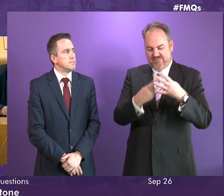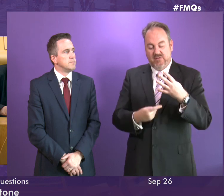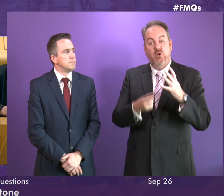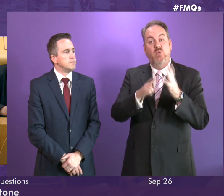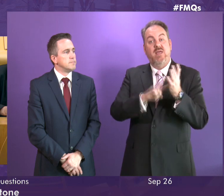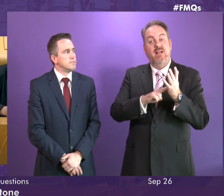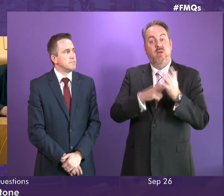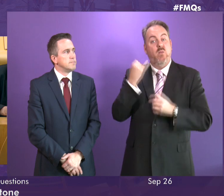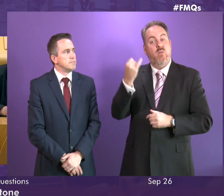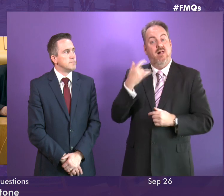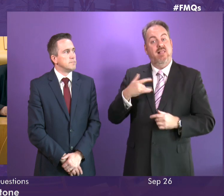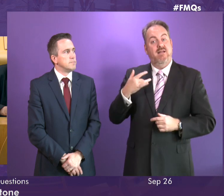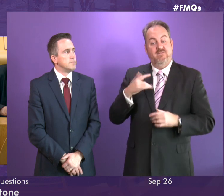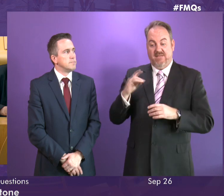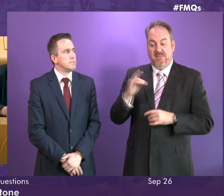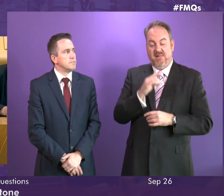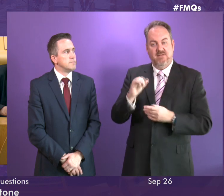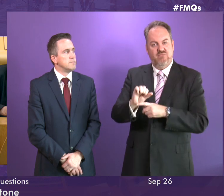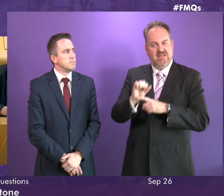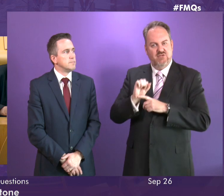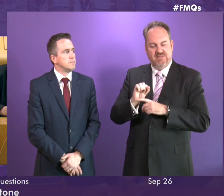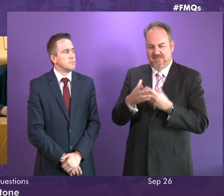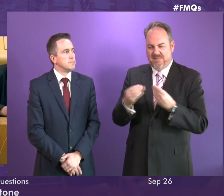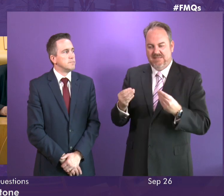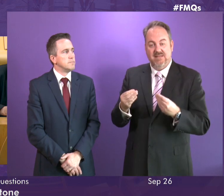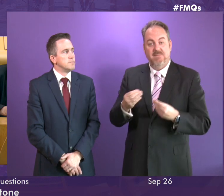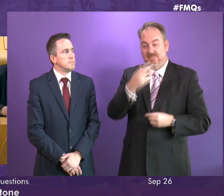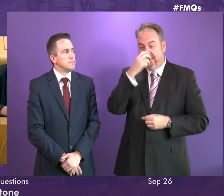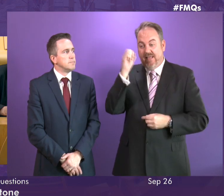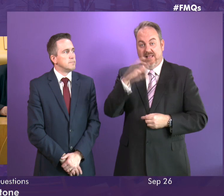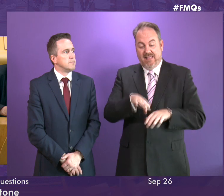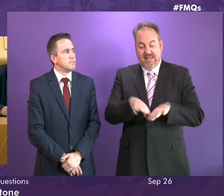United Nations wildlife protection targets have been missed. The Government conceded